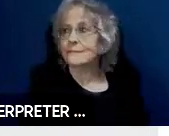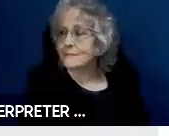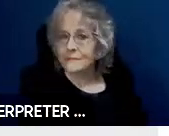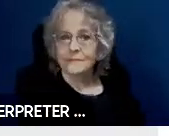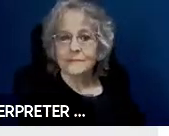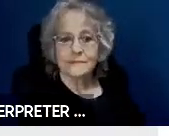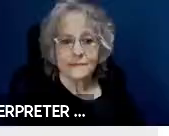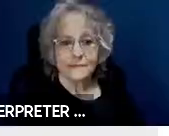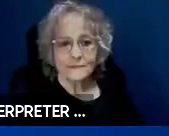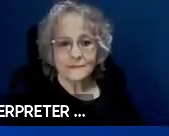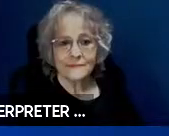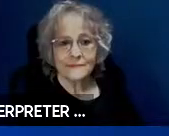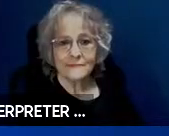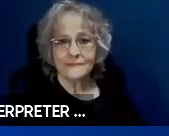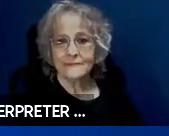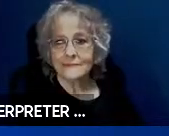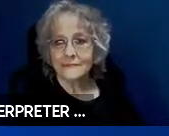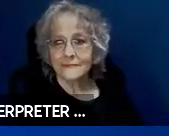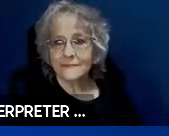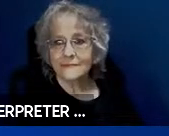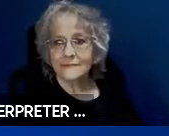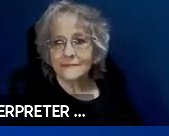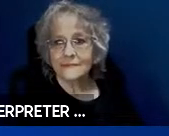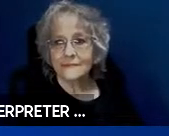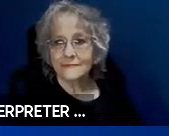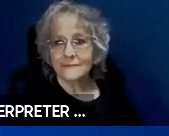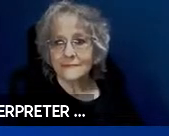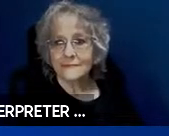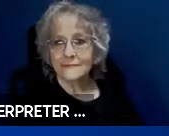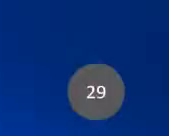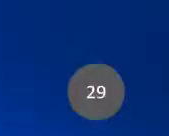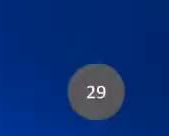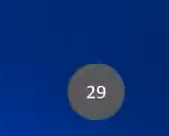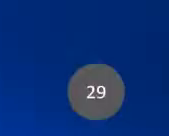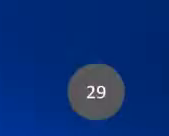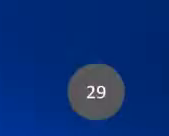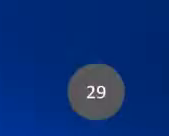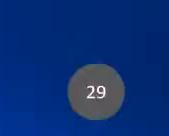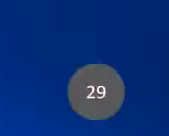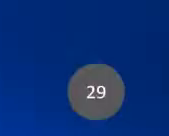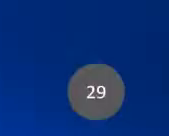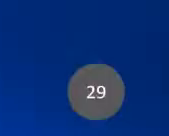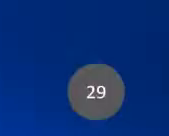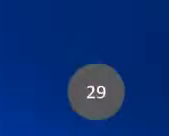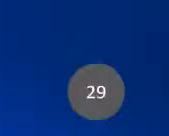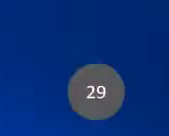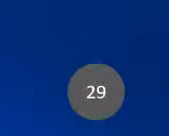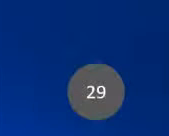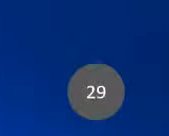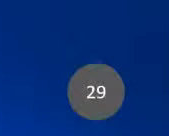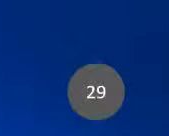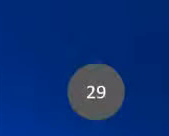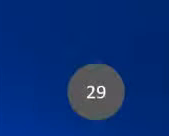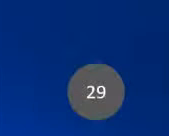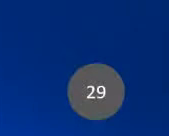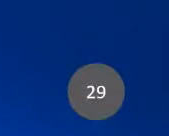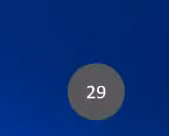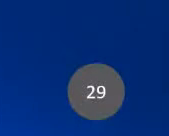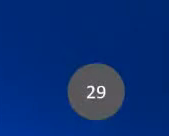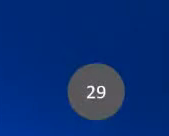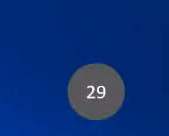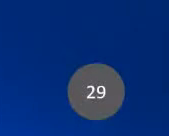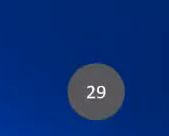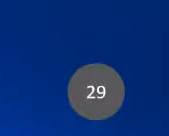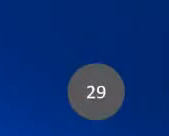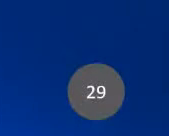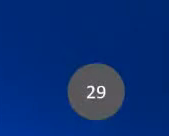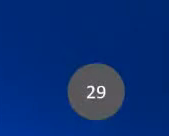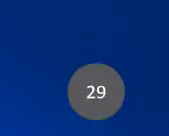Okay. Thank you Mr. Cooper. And we will next hear from Ted Guild.